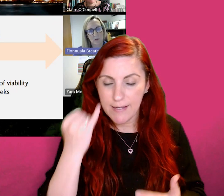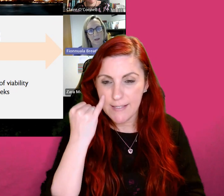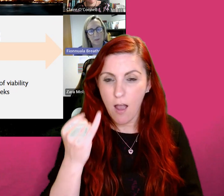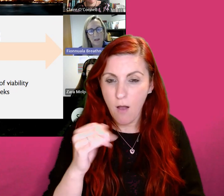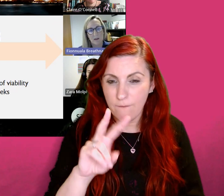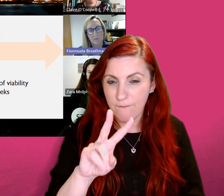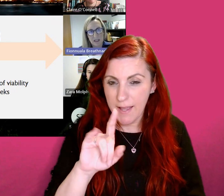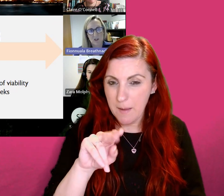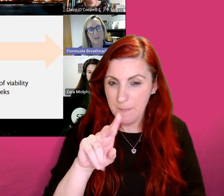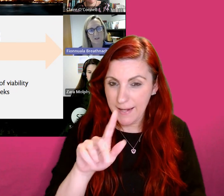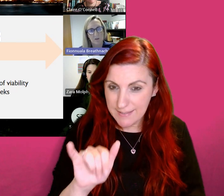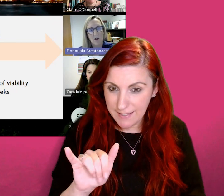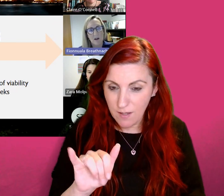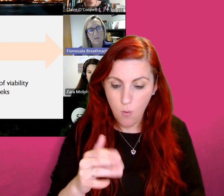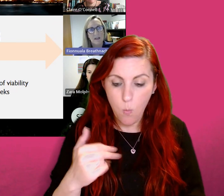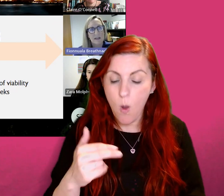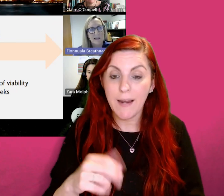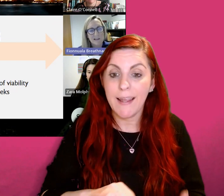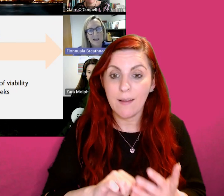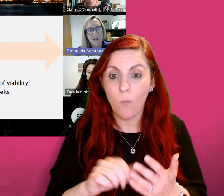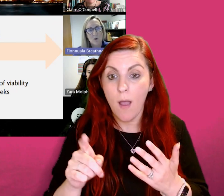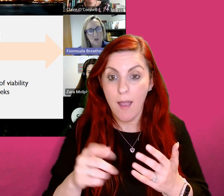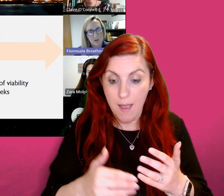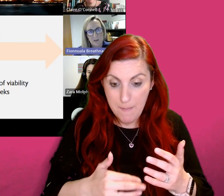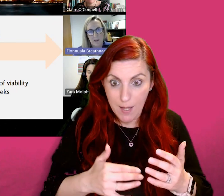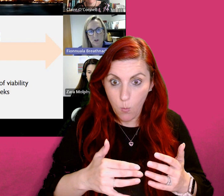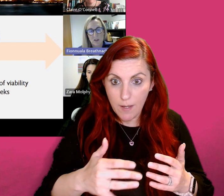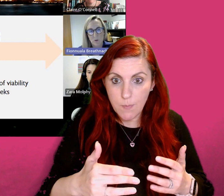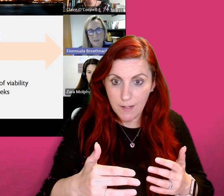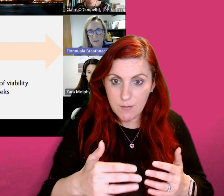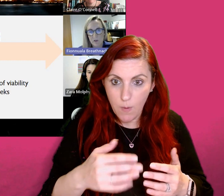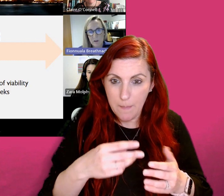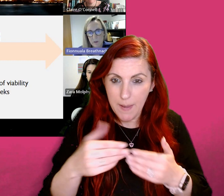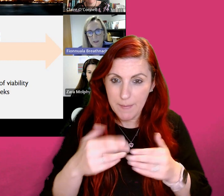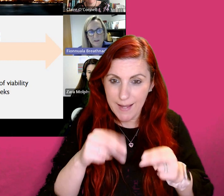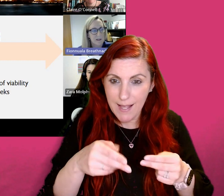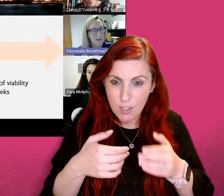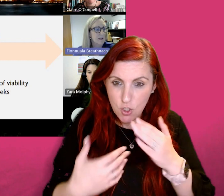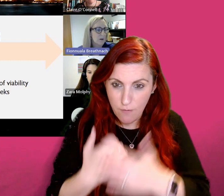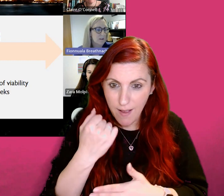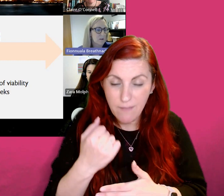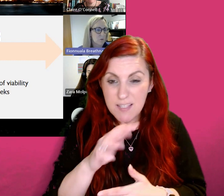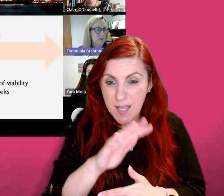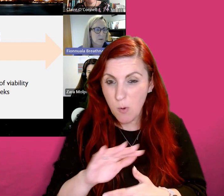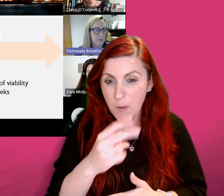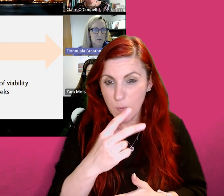which a baby can potentially survive is now just about 23 weeks in a way that it would have been